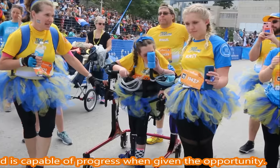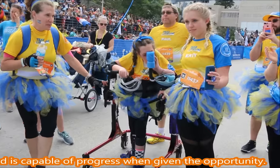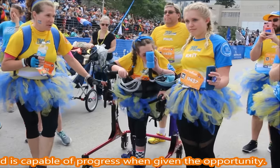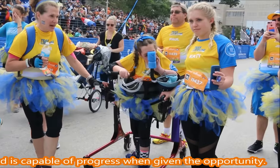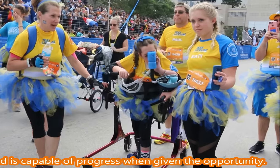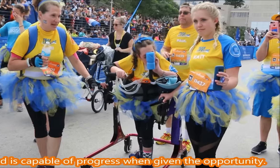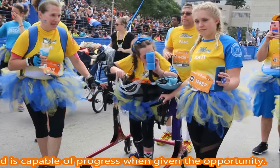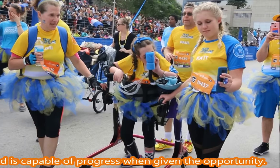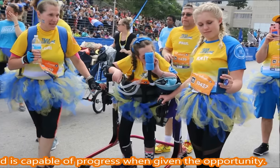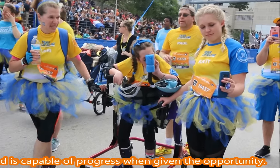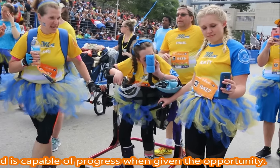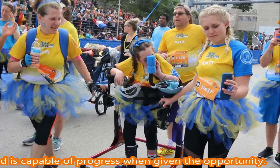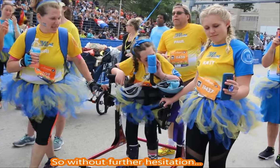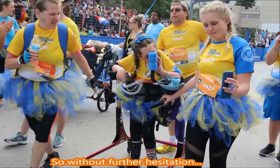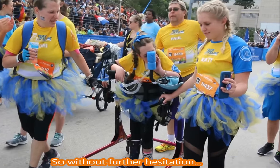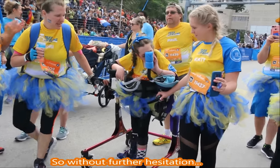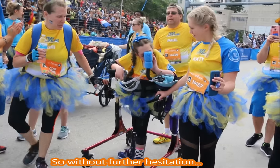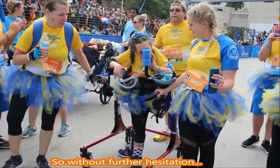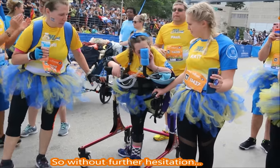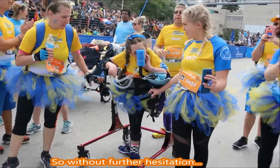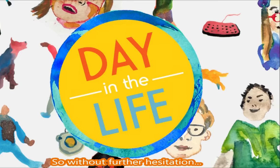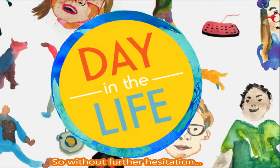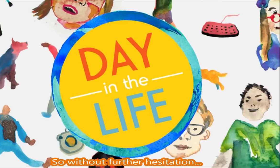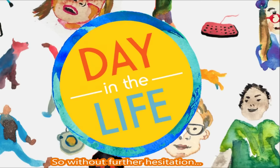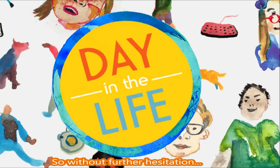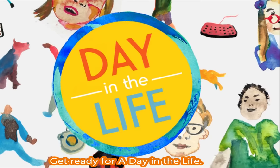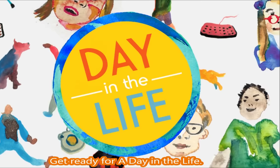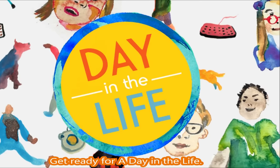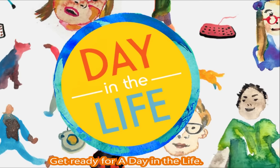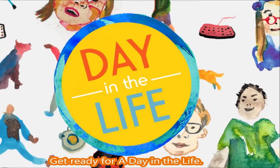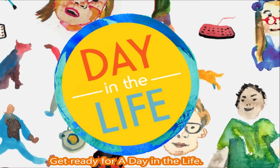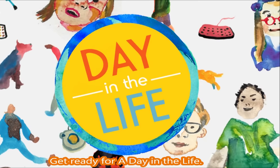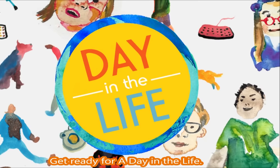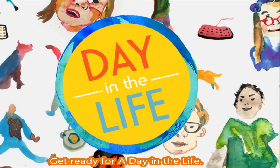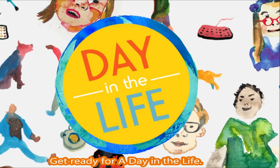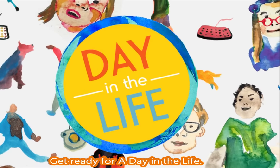given the opportunity so without further hesitation get ready for a day in the